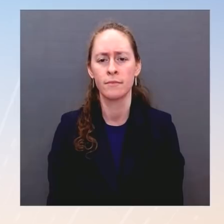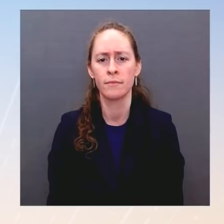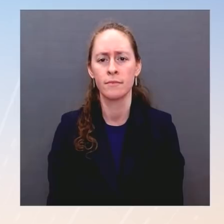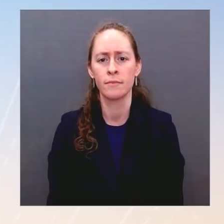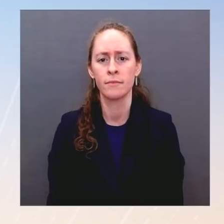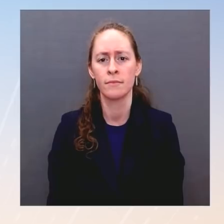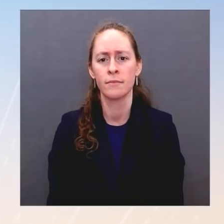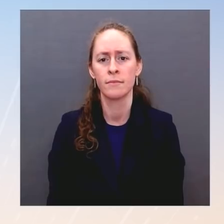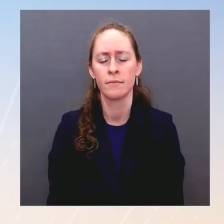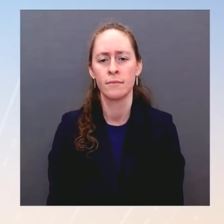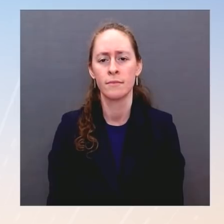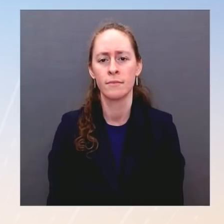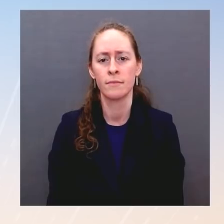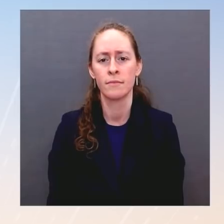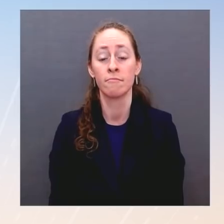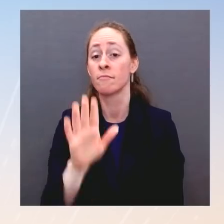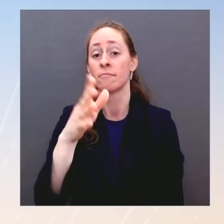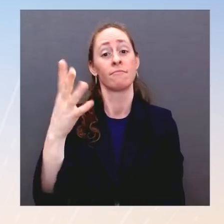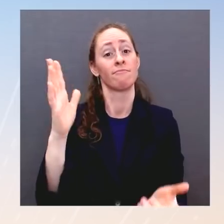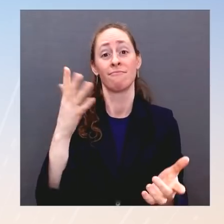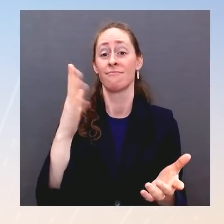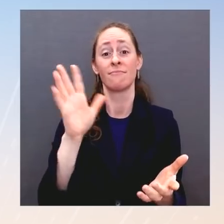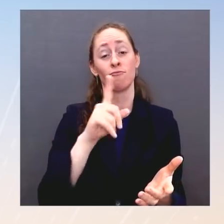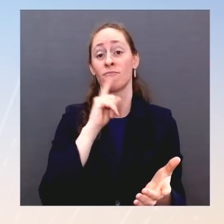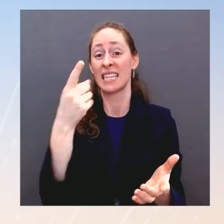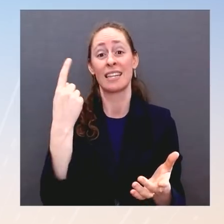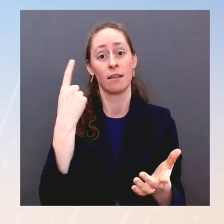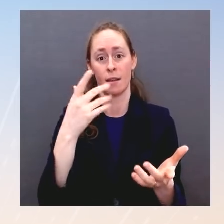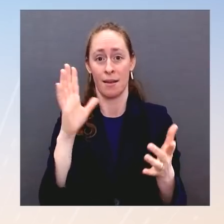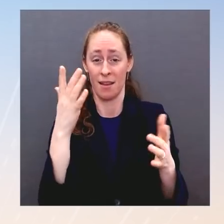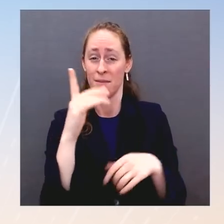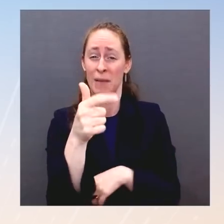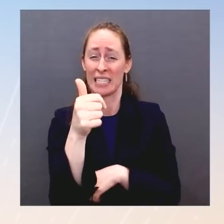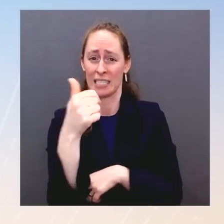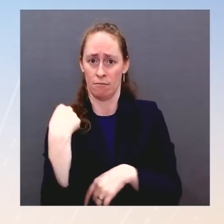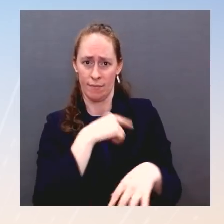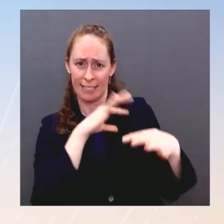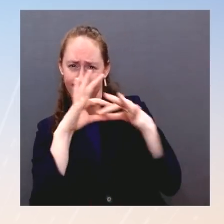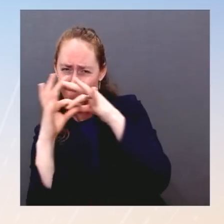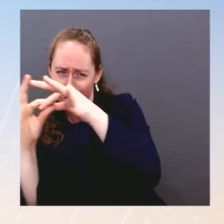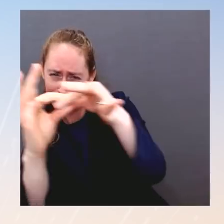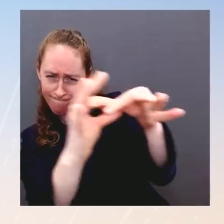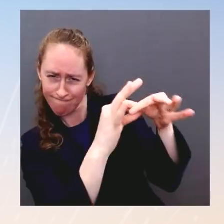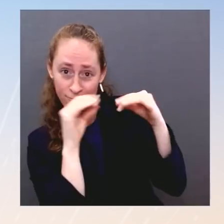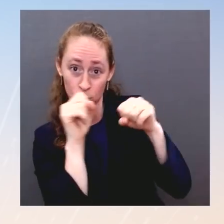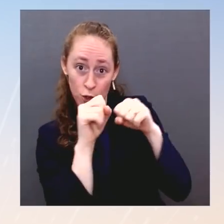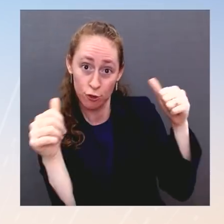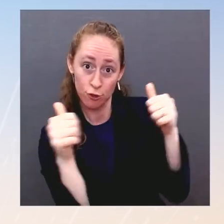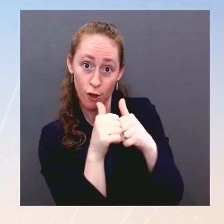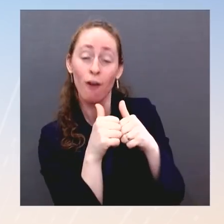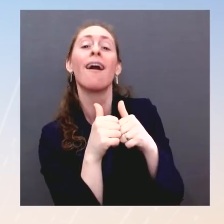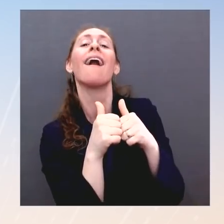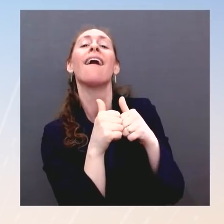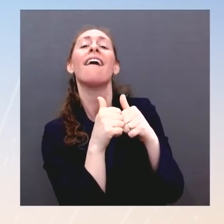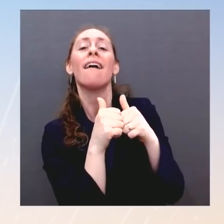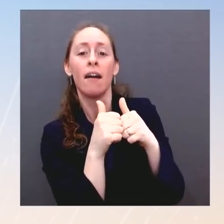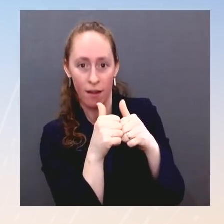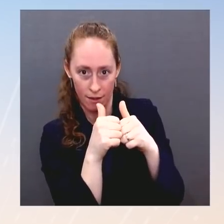especially as we stand in the face of the Russian military's actions and -- and their invasion of Ukraine.